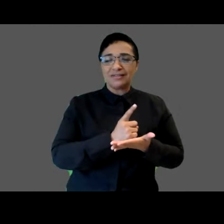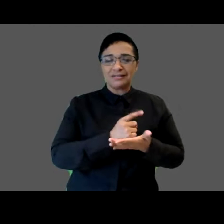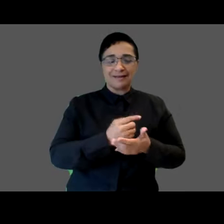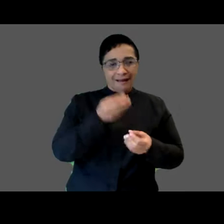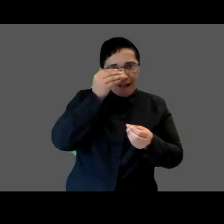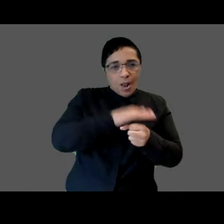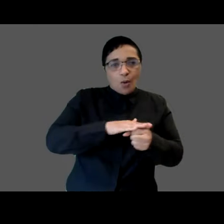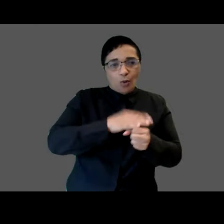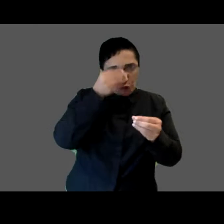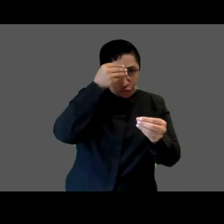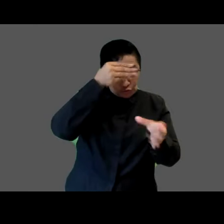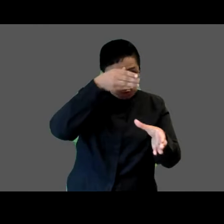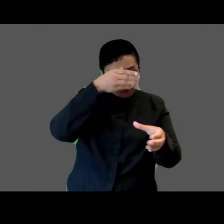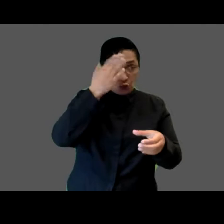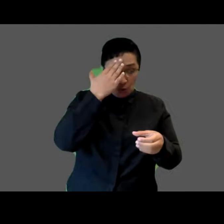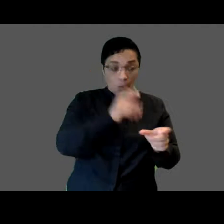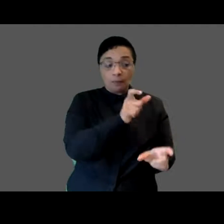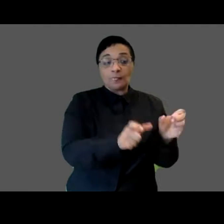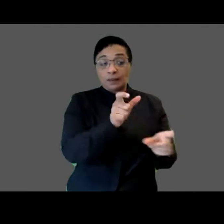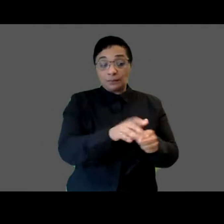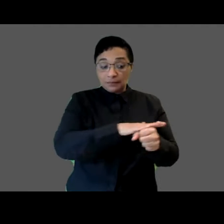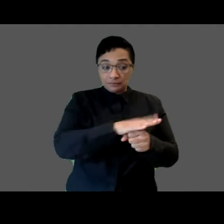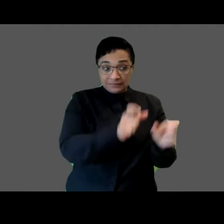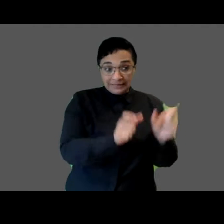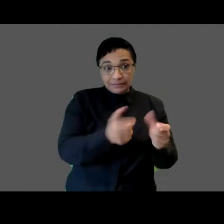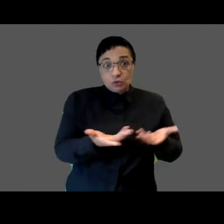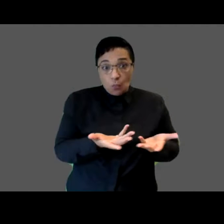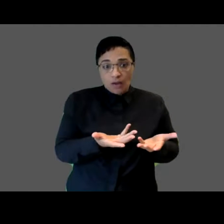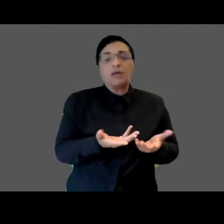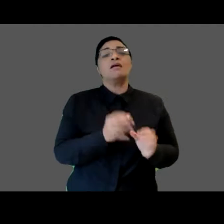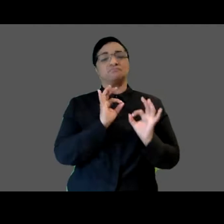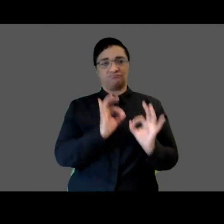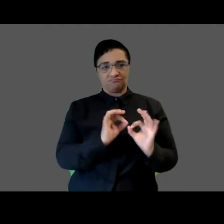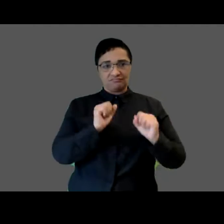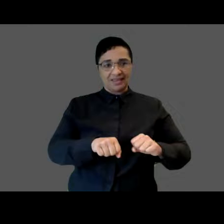with disabilities when it comes to different initiatives, I think that also impacts positively